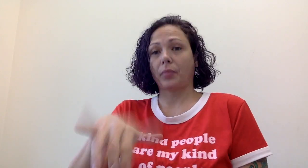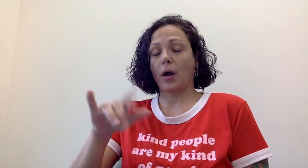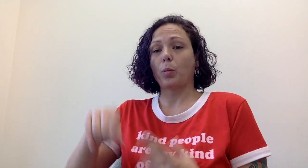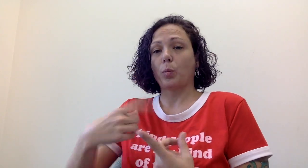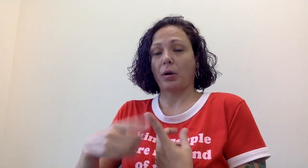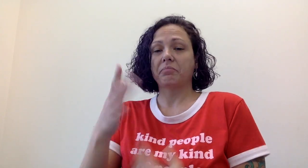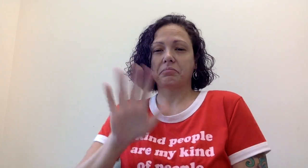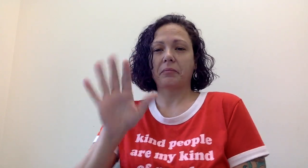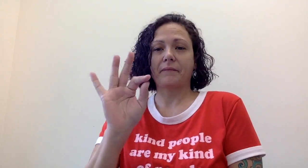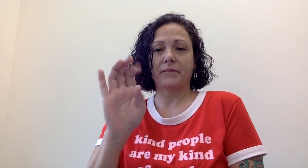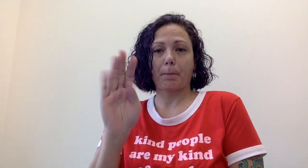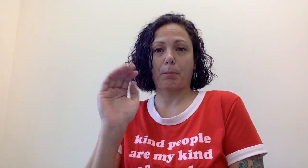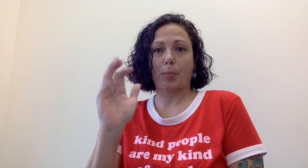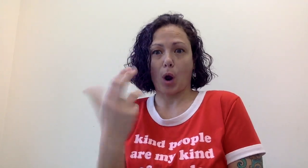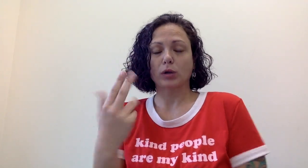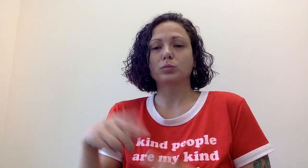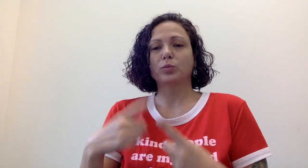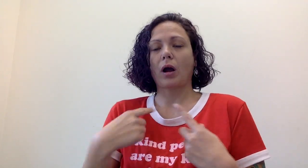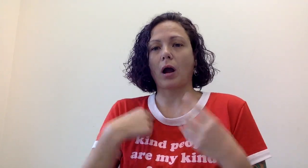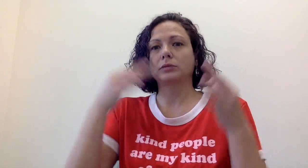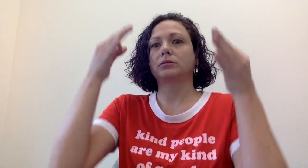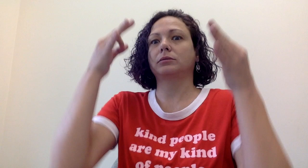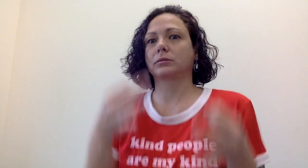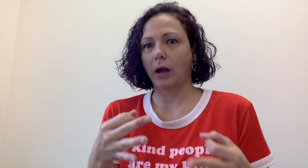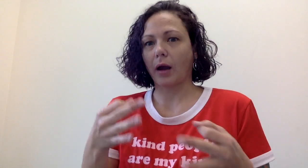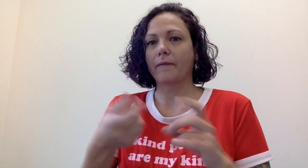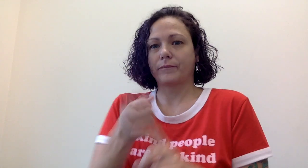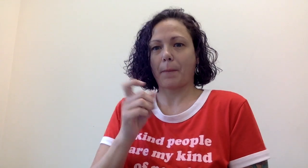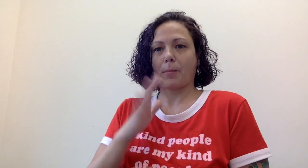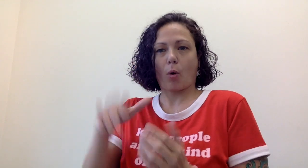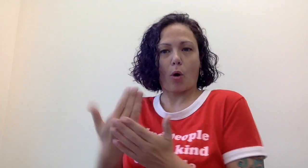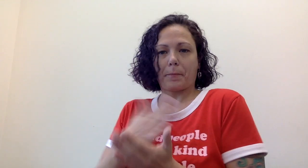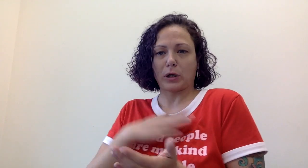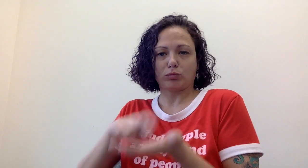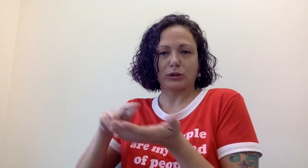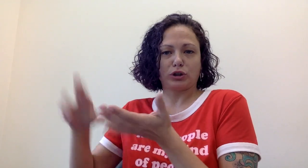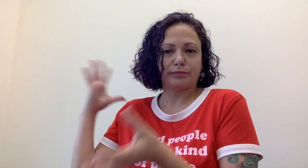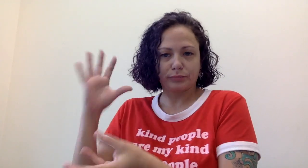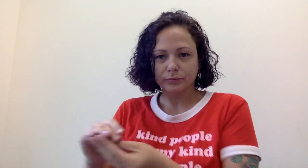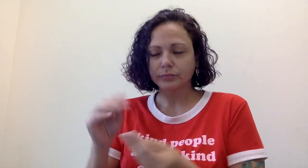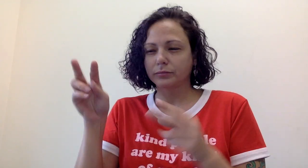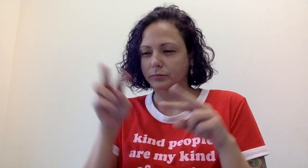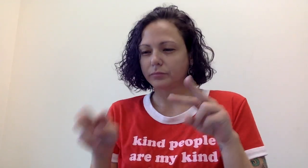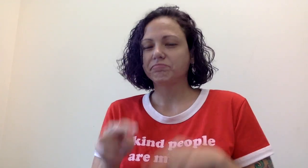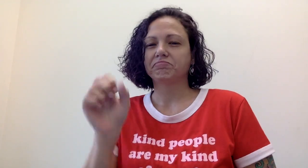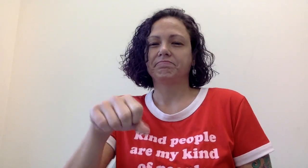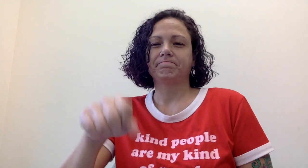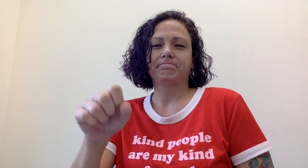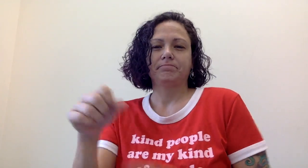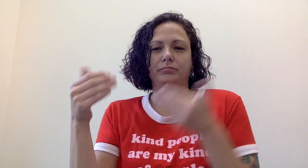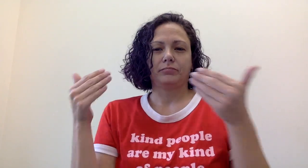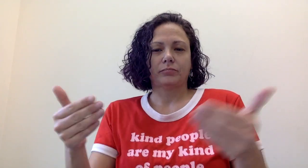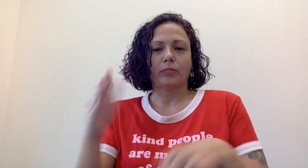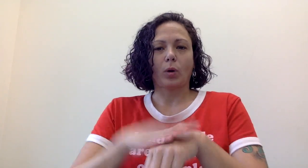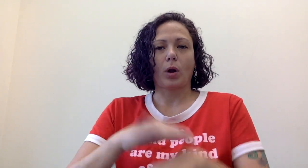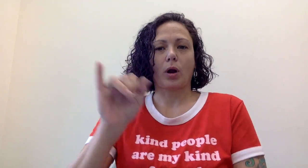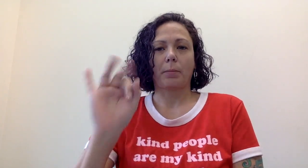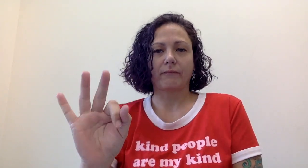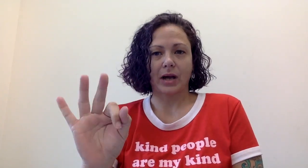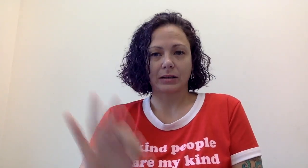That's when, around Feb/March, I decided on which diet. I picked IF (Intermittent Fasting).